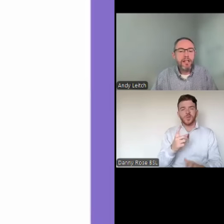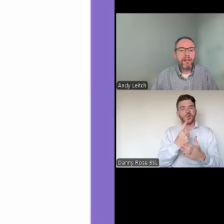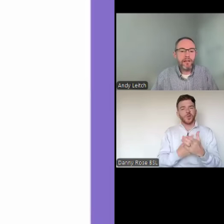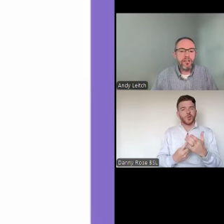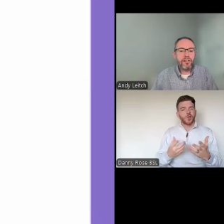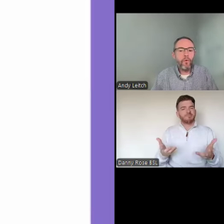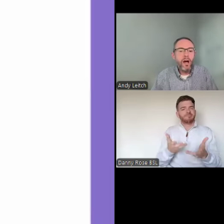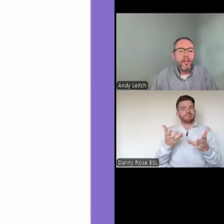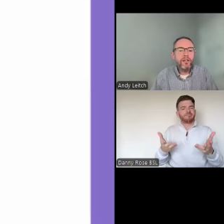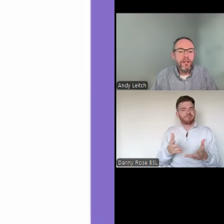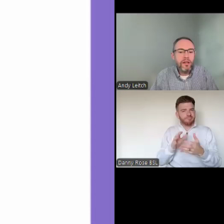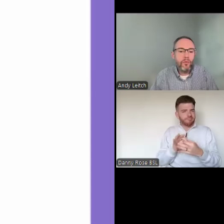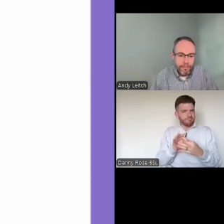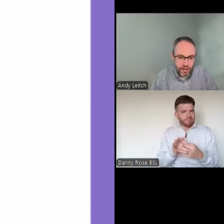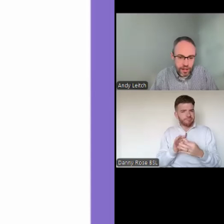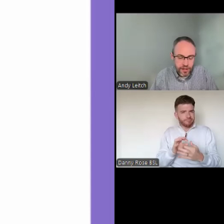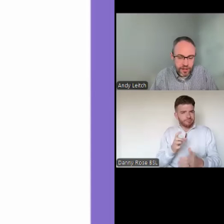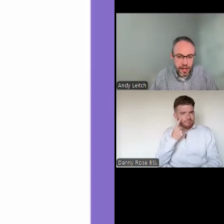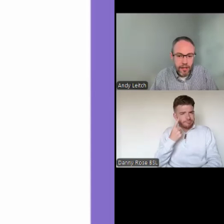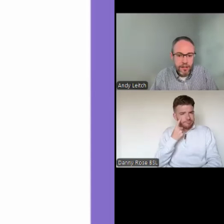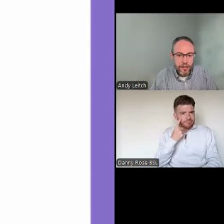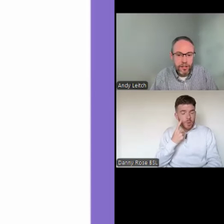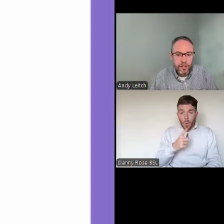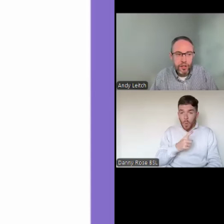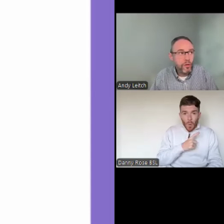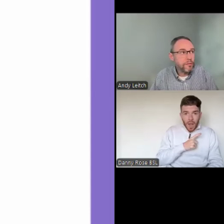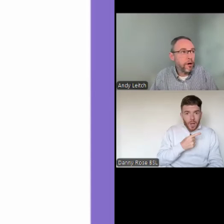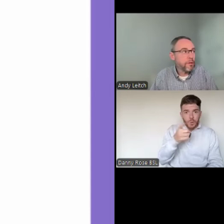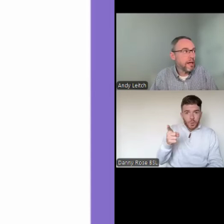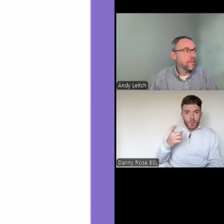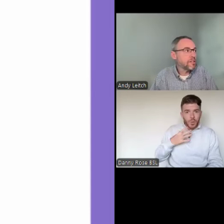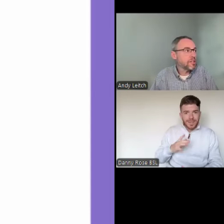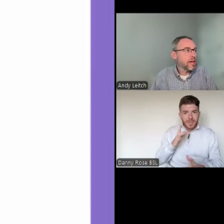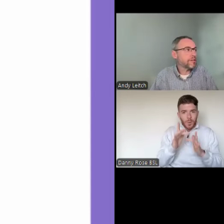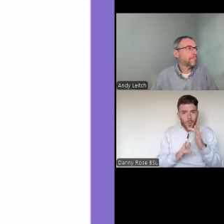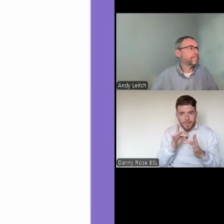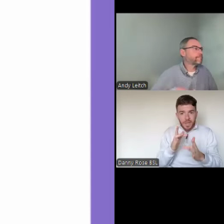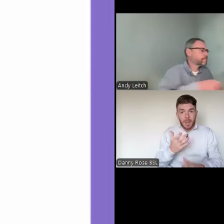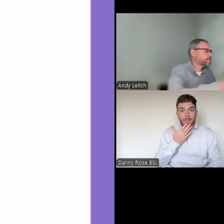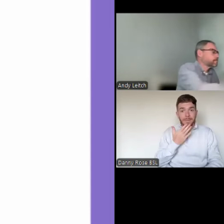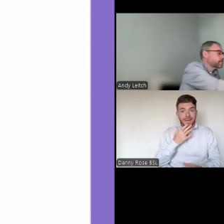Ask yourself, why do you need a website? You can pop your answers in the chat.